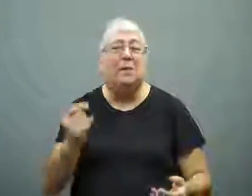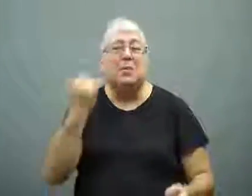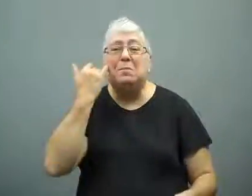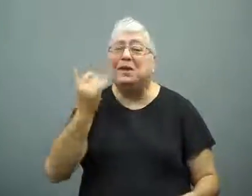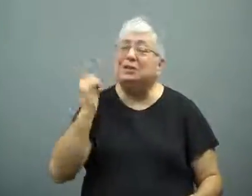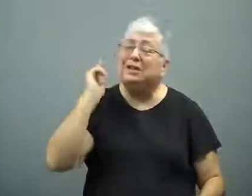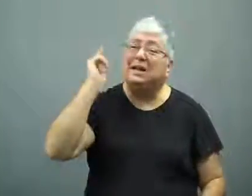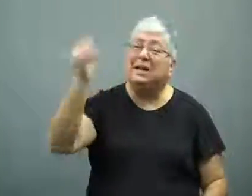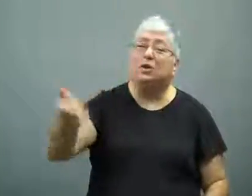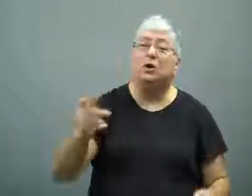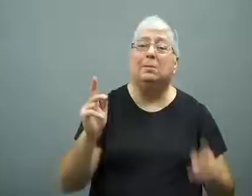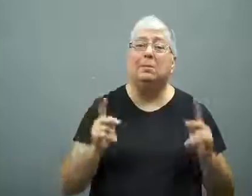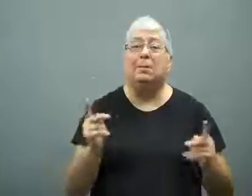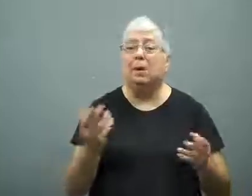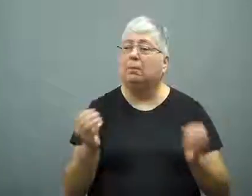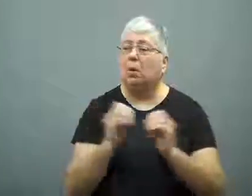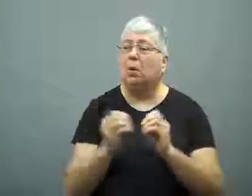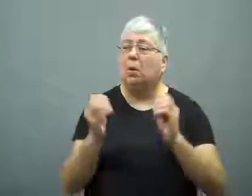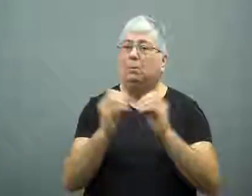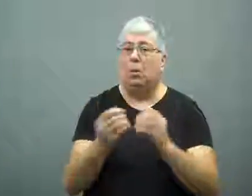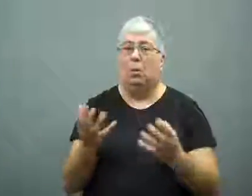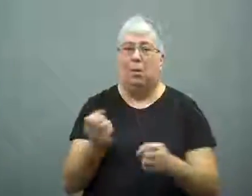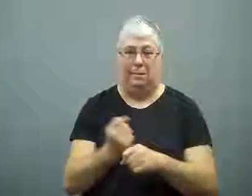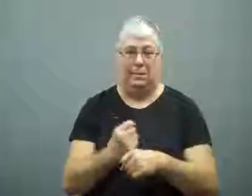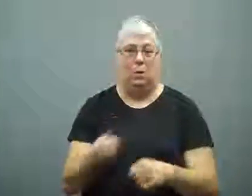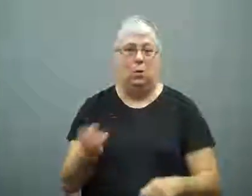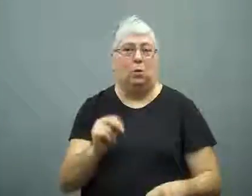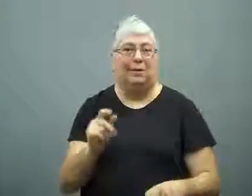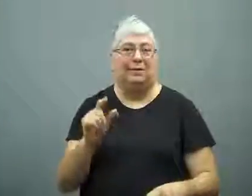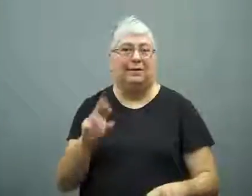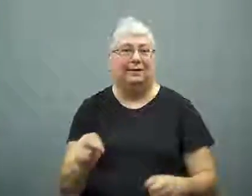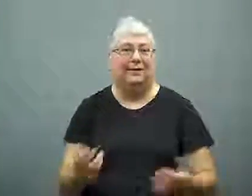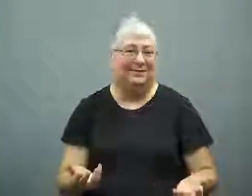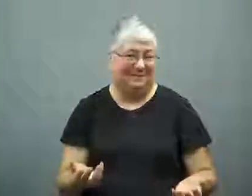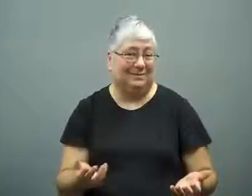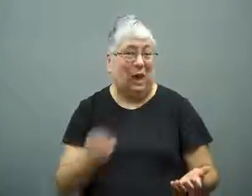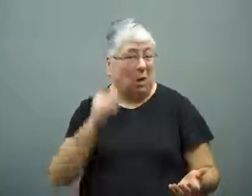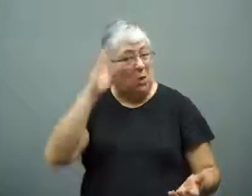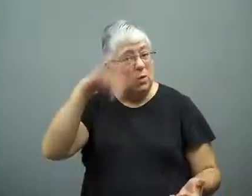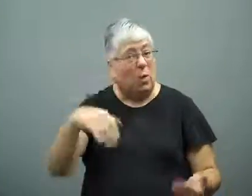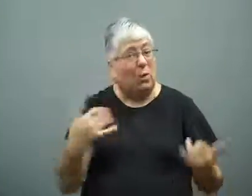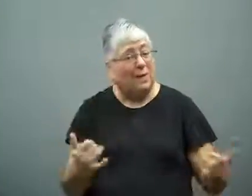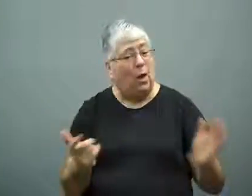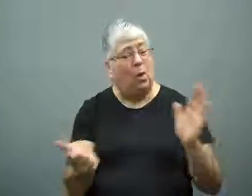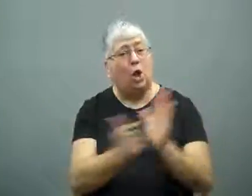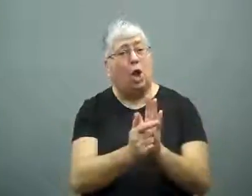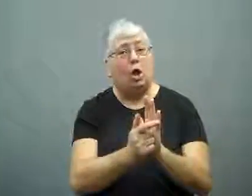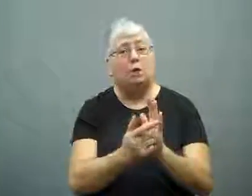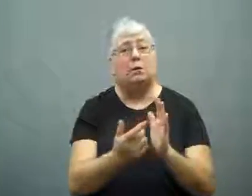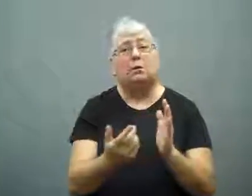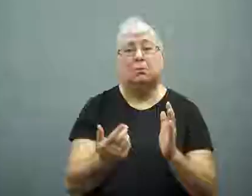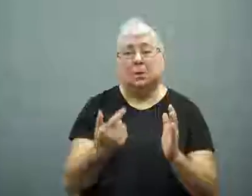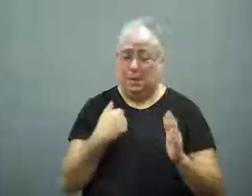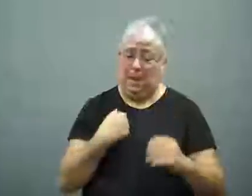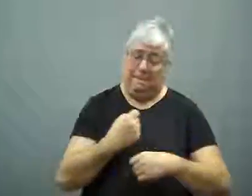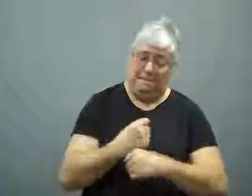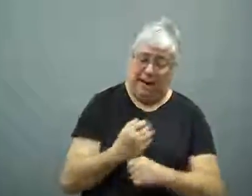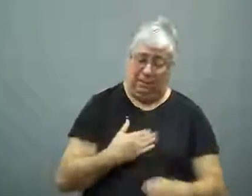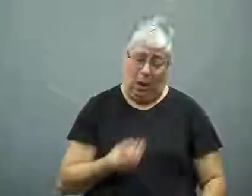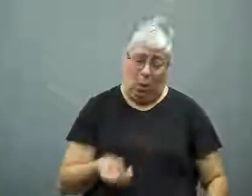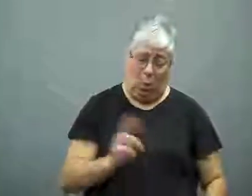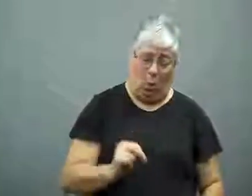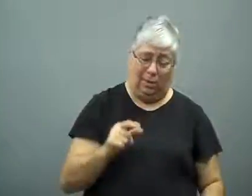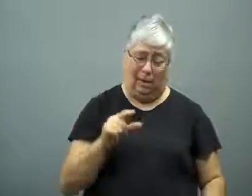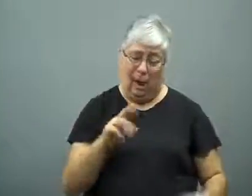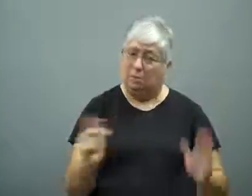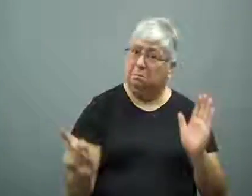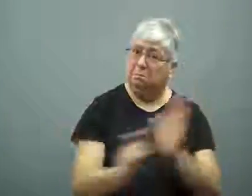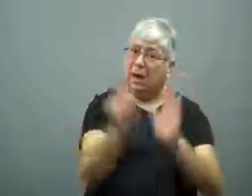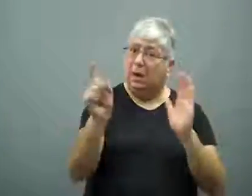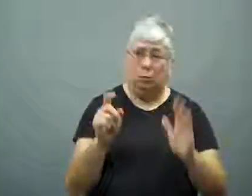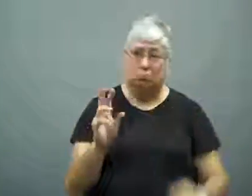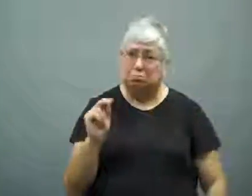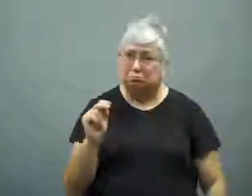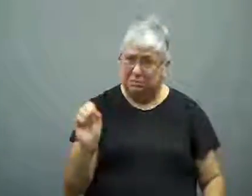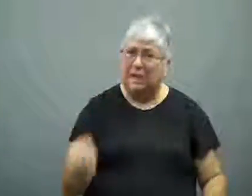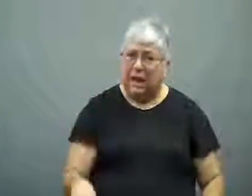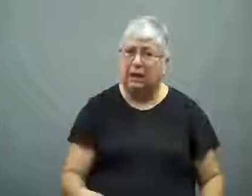But later on, with progress, people could make their own guns.